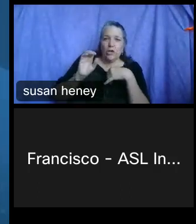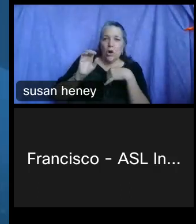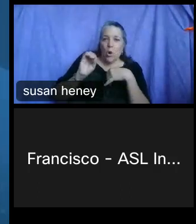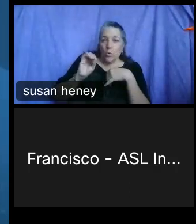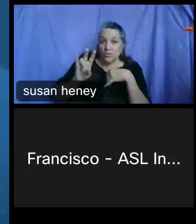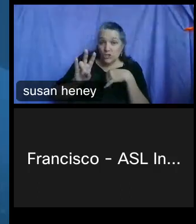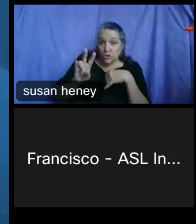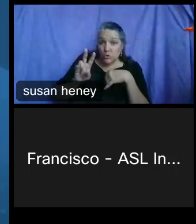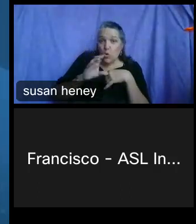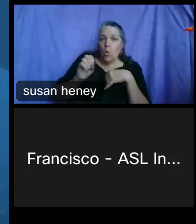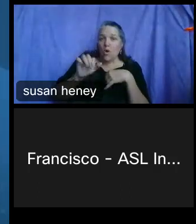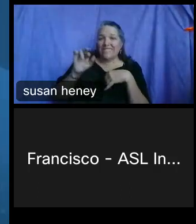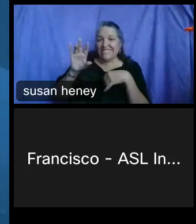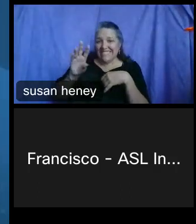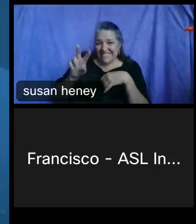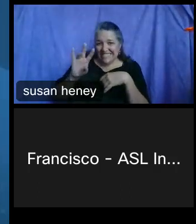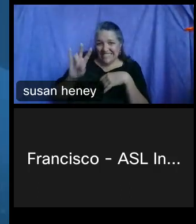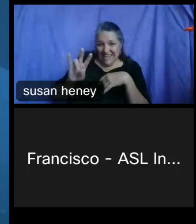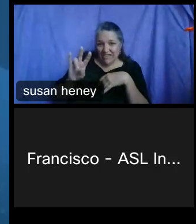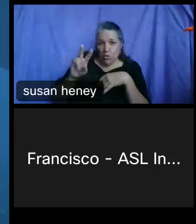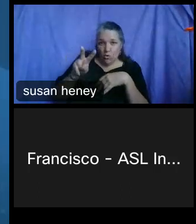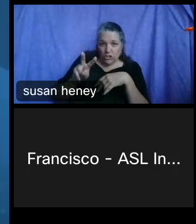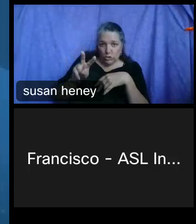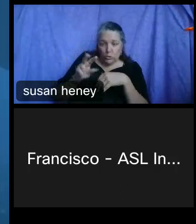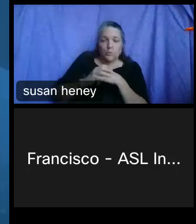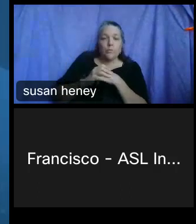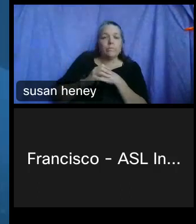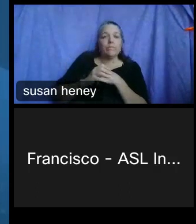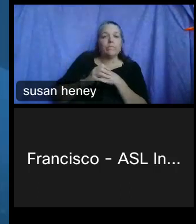people don't realize is that the Census Bureau is responsible for all the major economic indicators